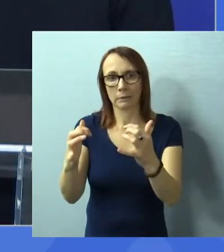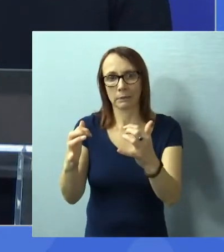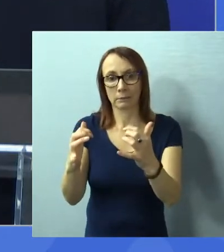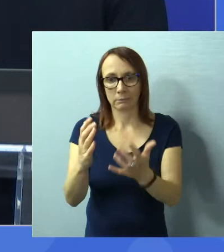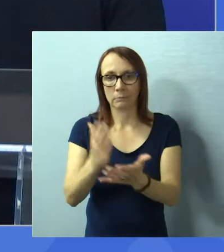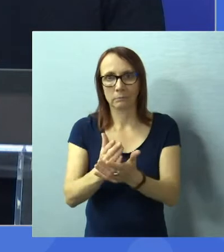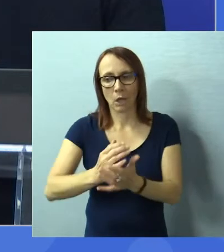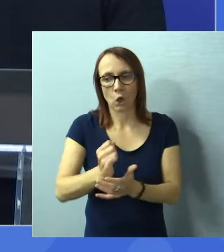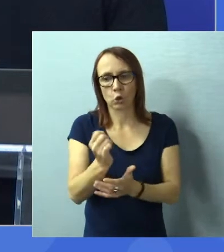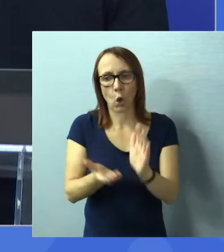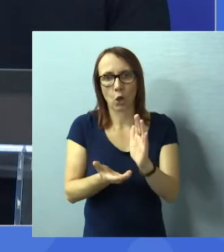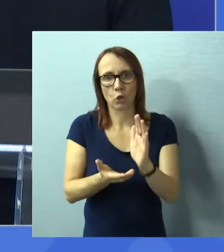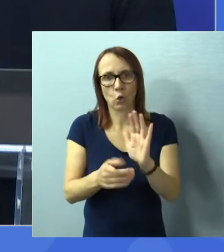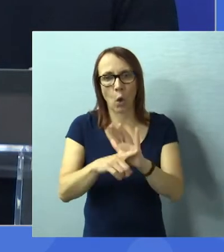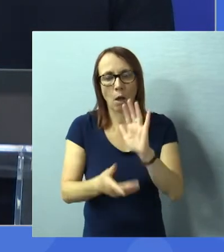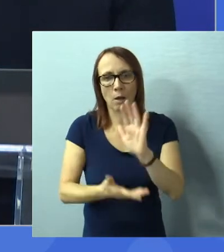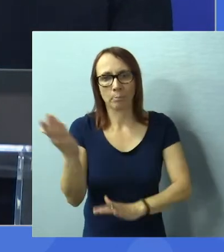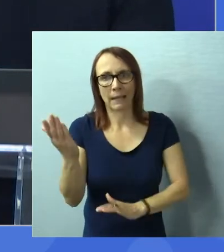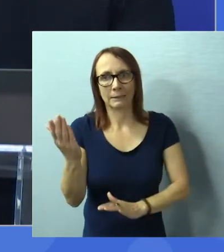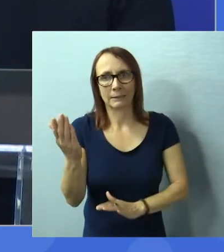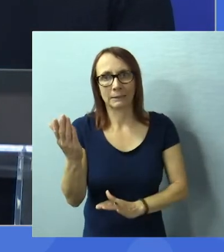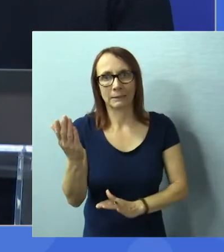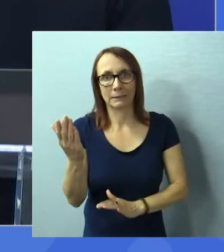this is a political rule and therefore it cannot do anything about it there's